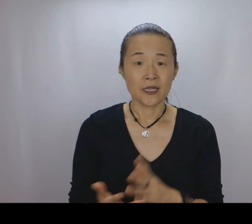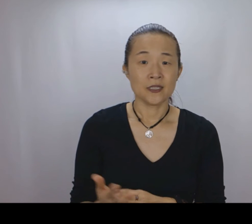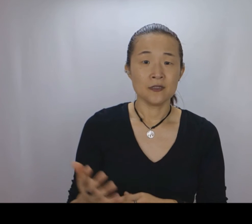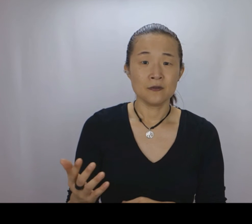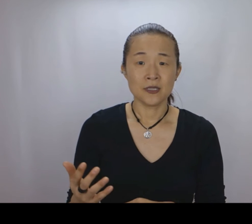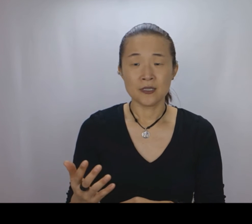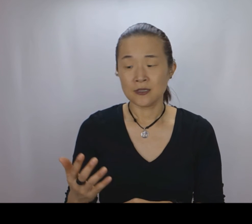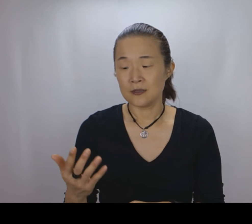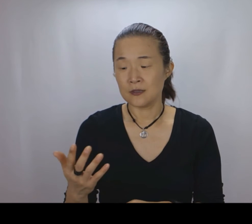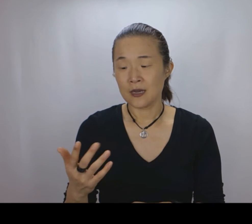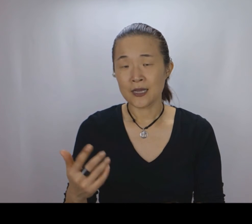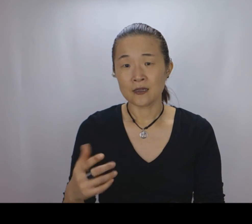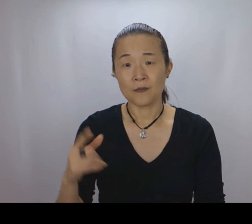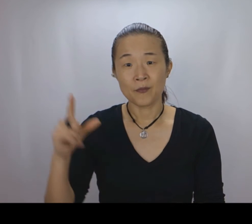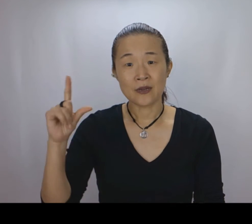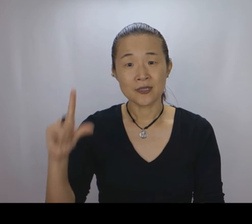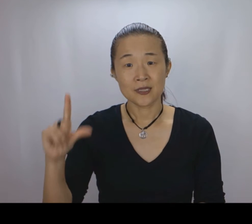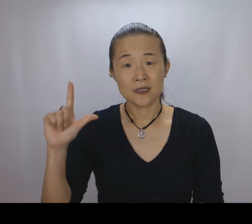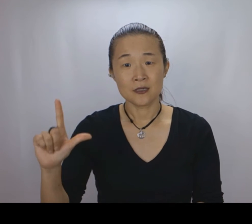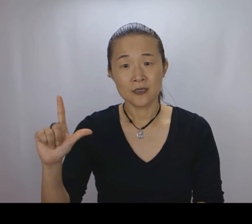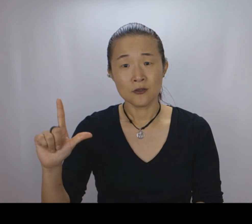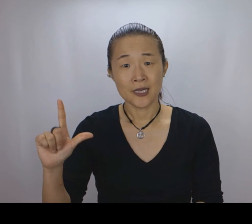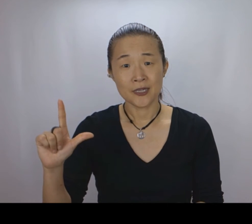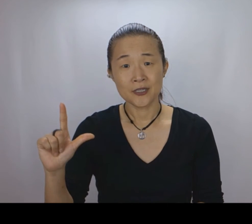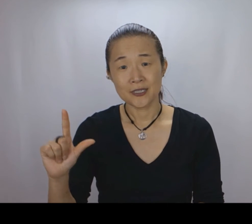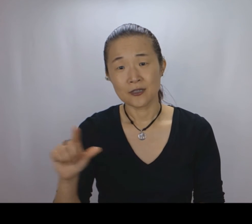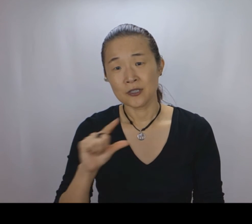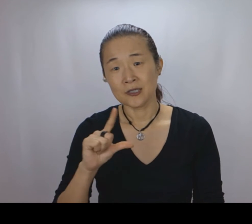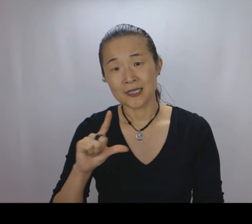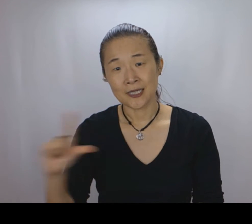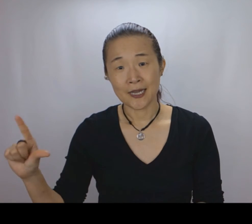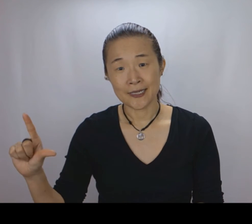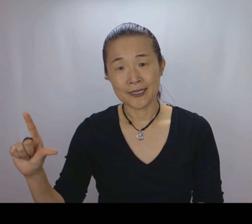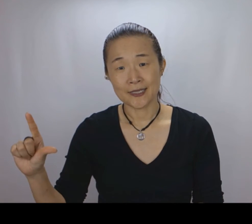You would either bounce the two letters or just slide it